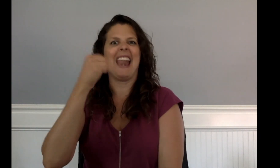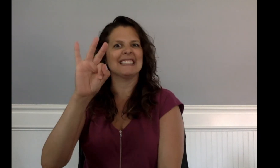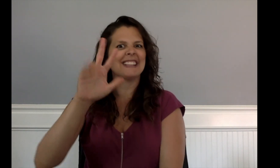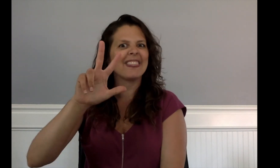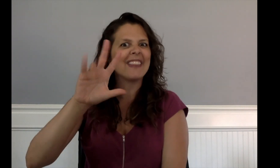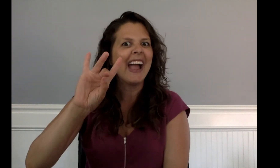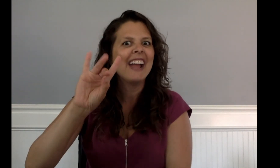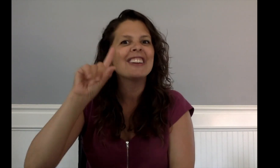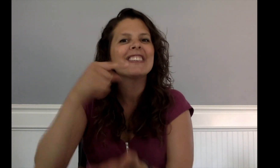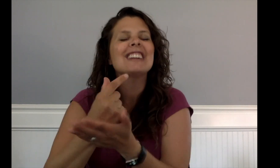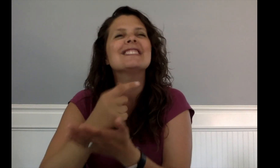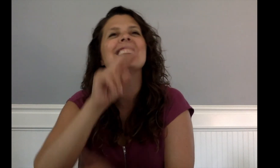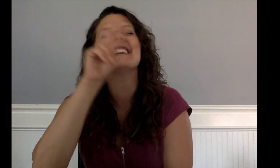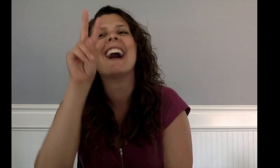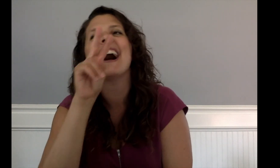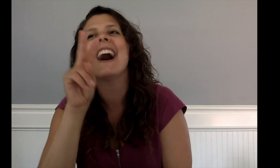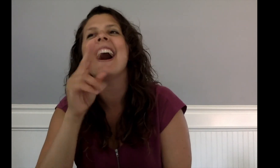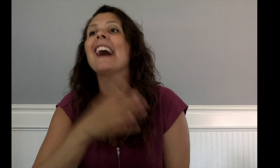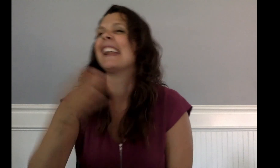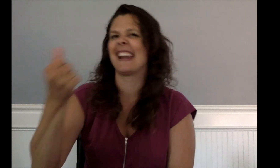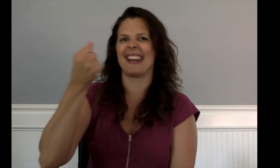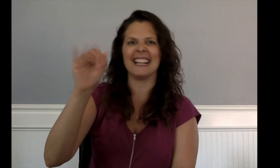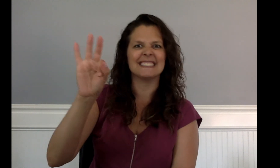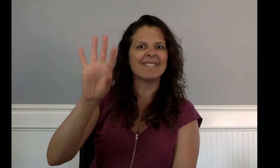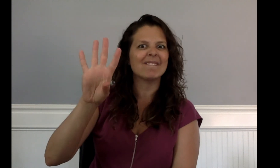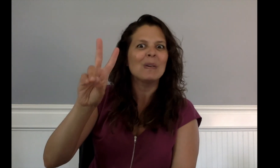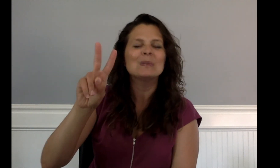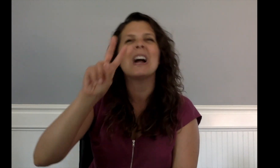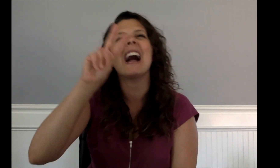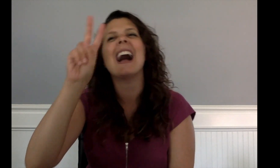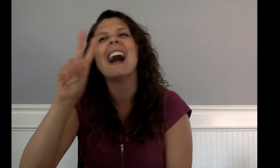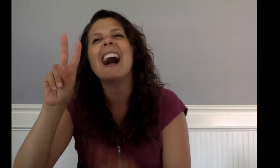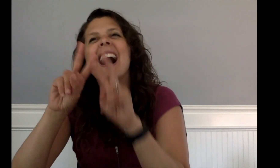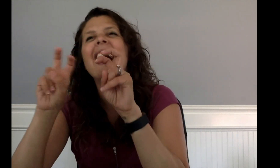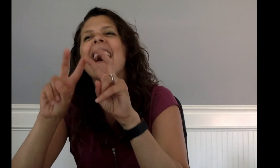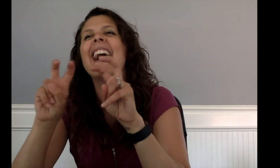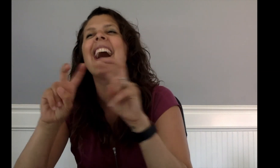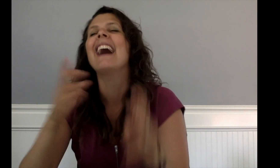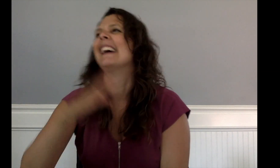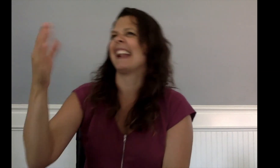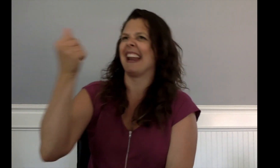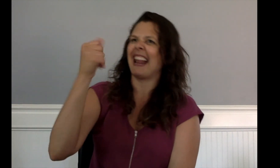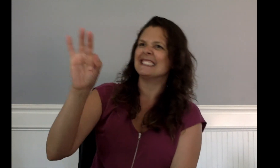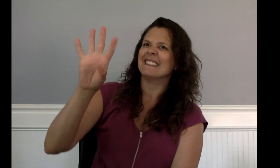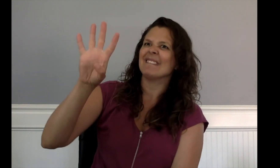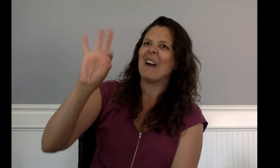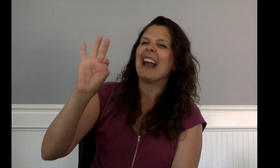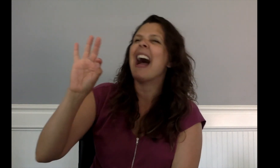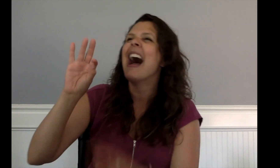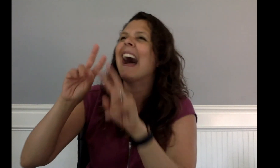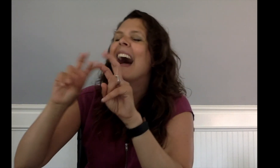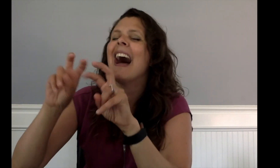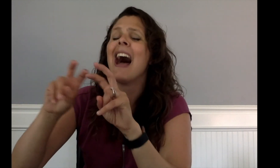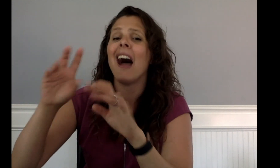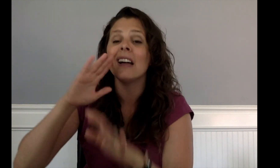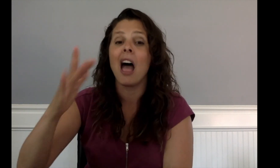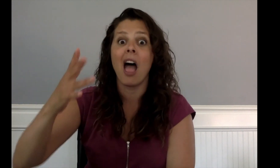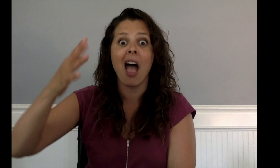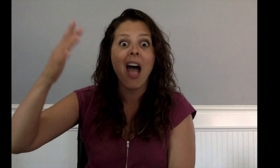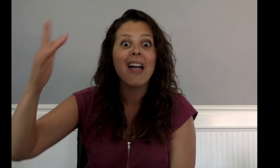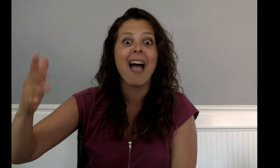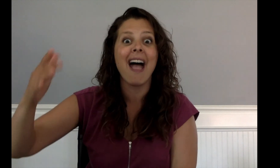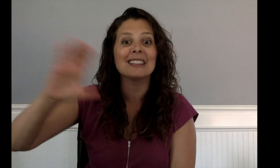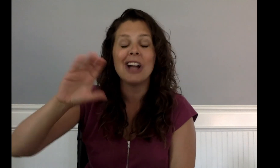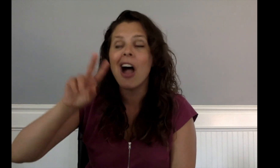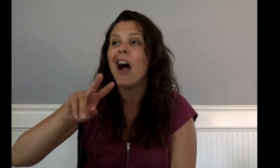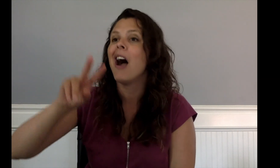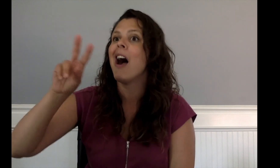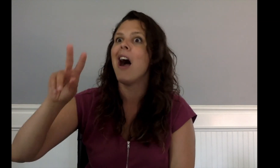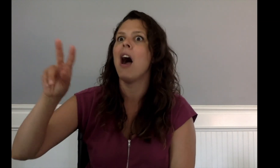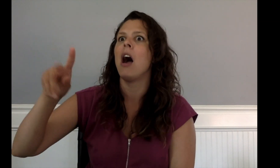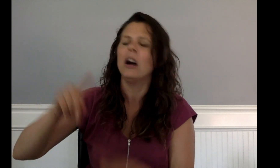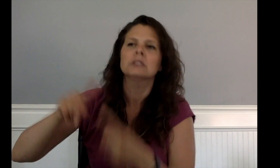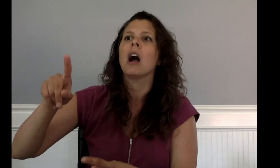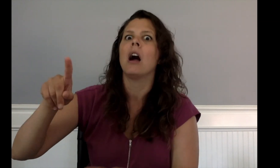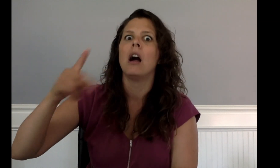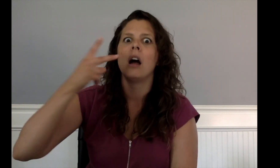1935... 1938... 1942... 1949... and on and on.